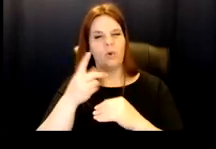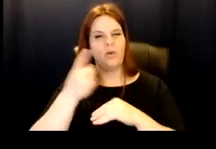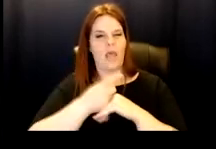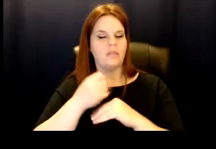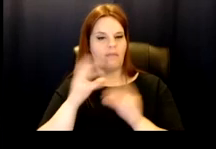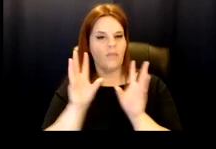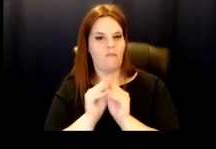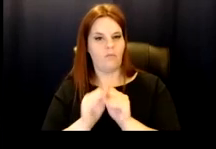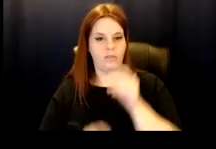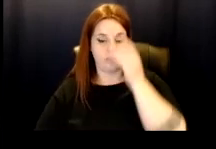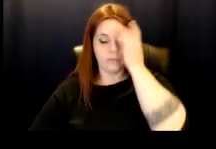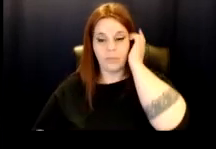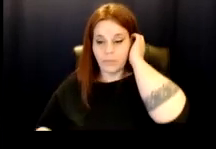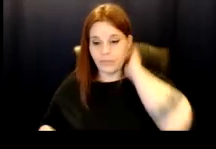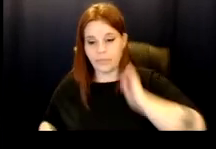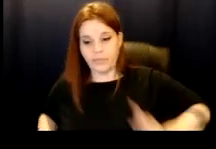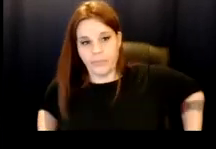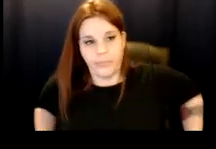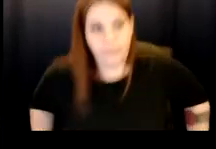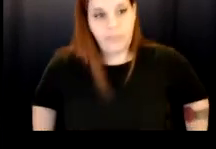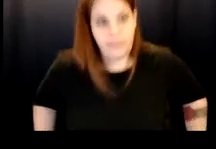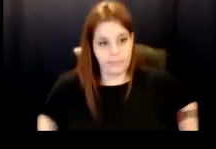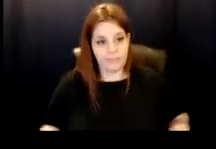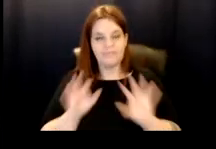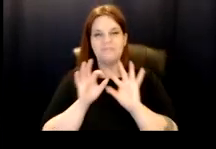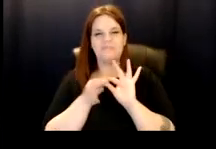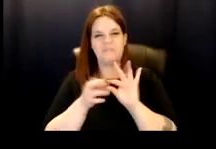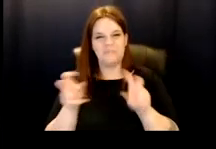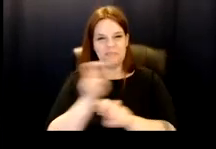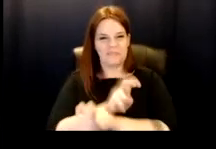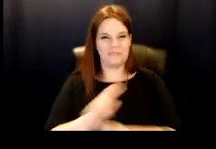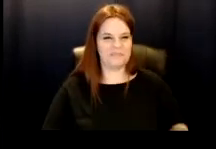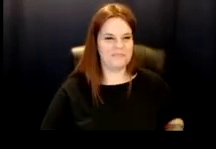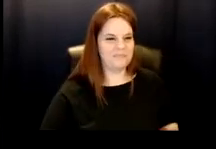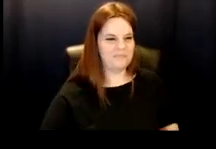days of the conference. >> KURT JOHNSON: Thank you John, that was